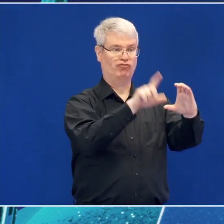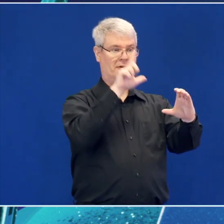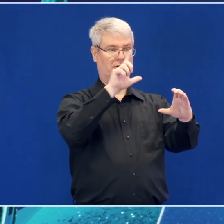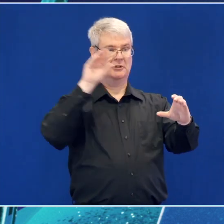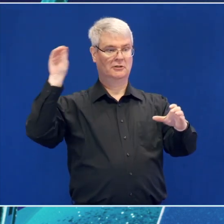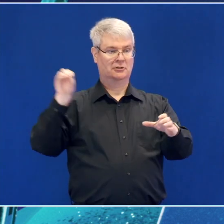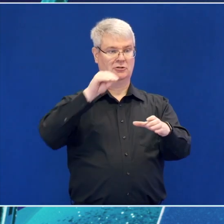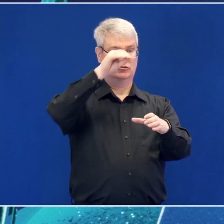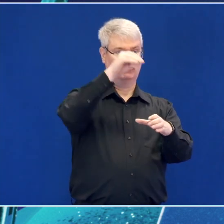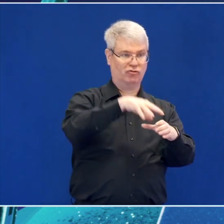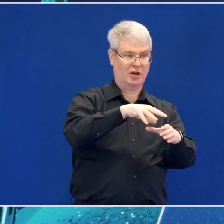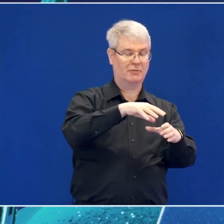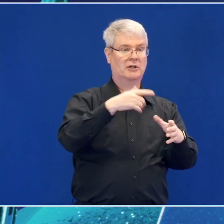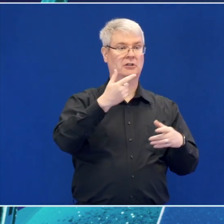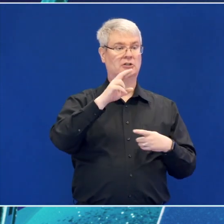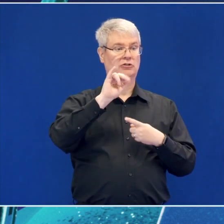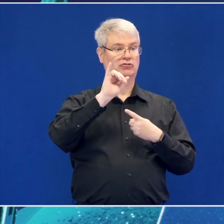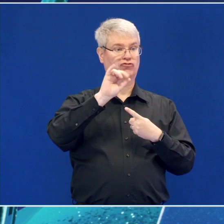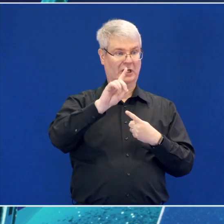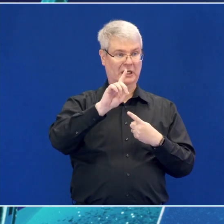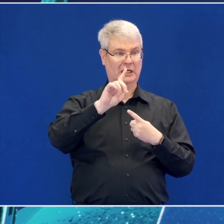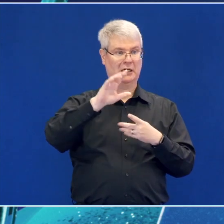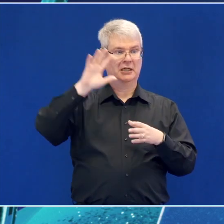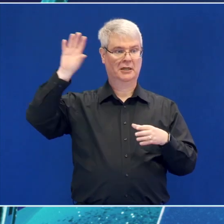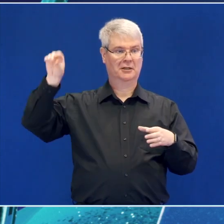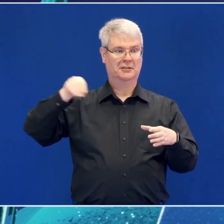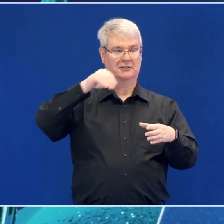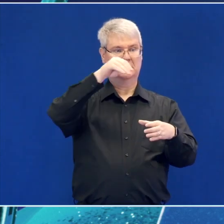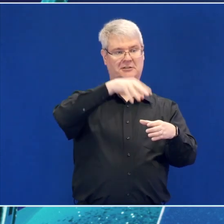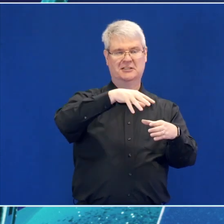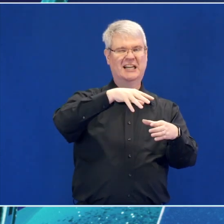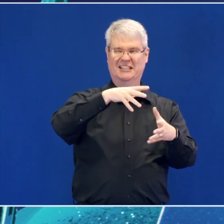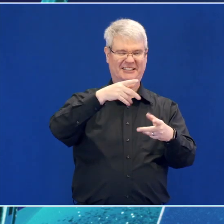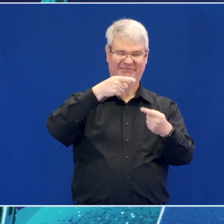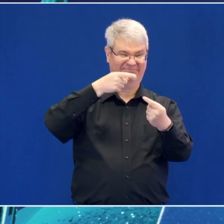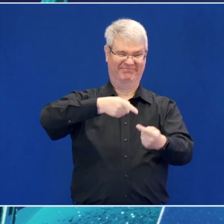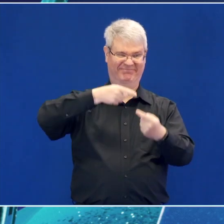And we just walled off the agent and said, "No, the humans are going to take care of that for now."